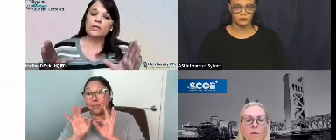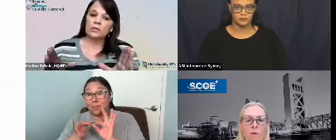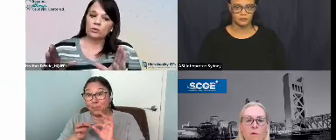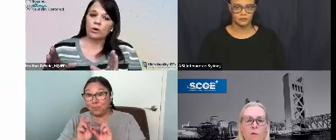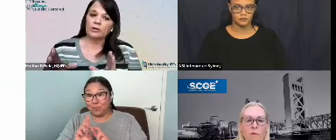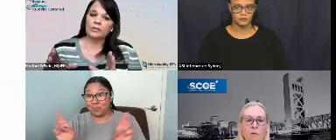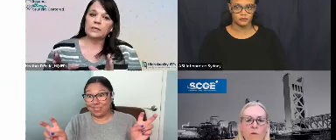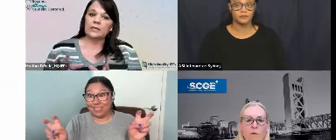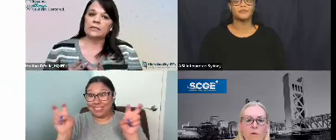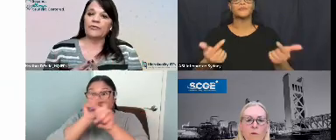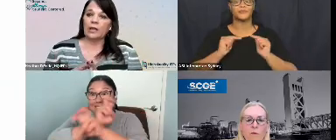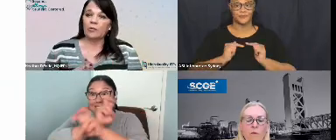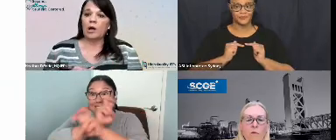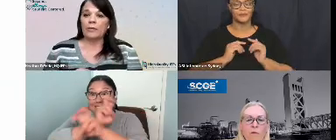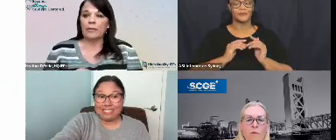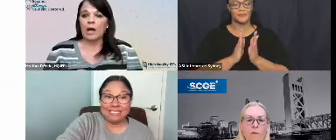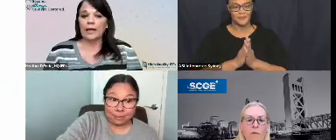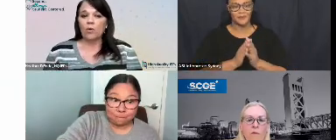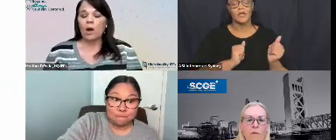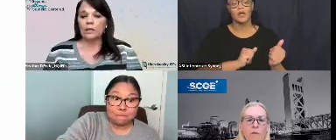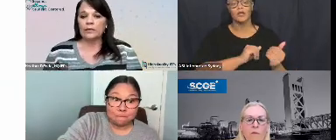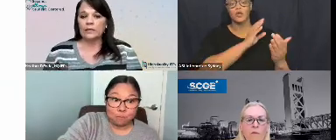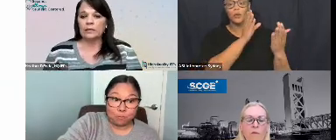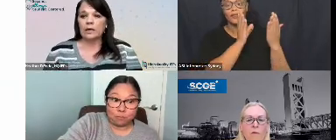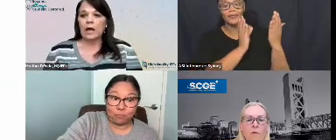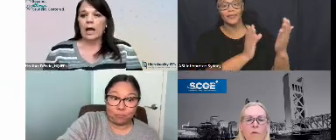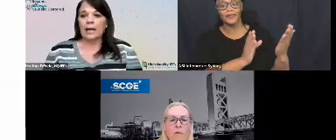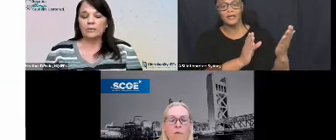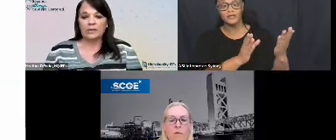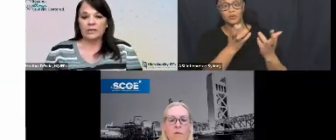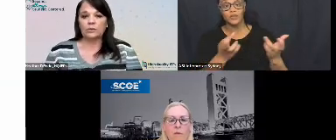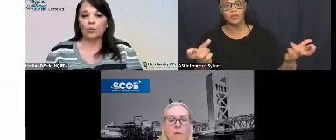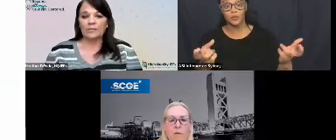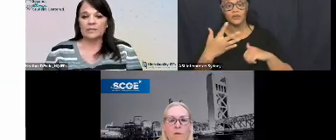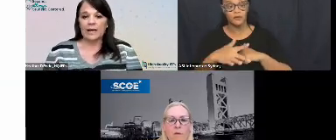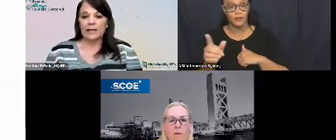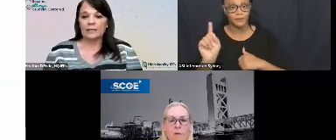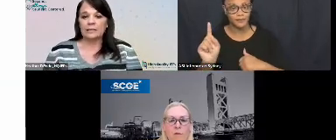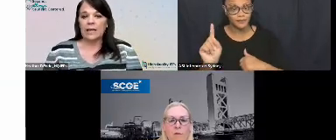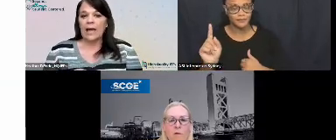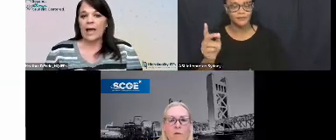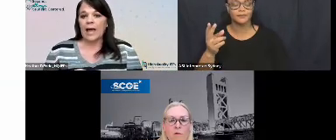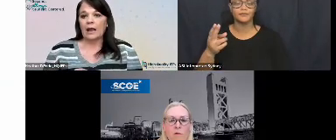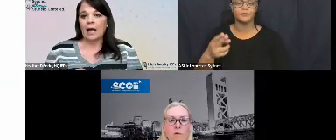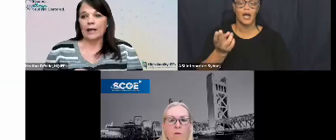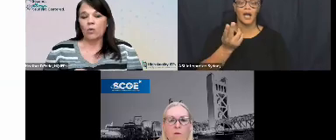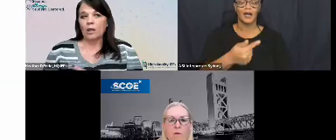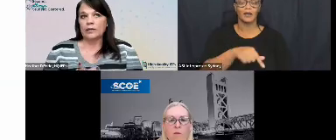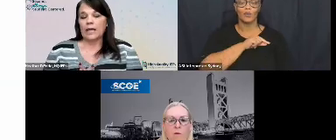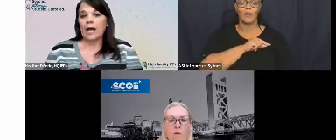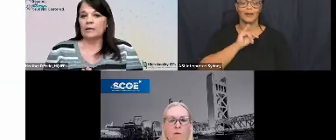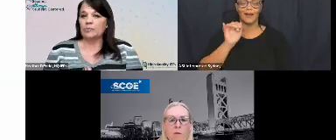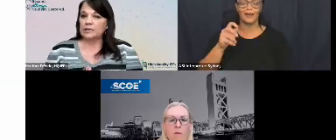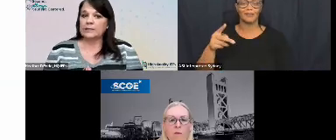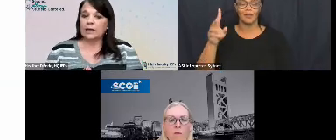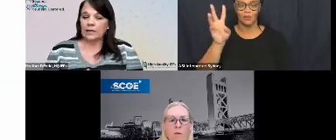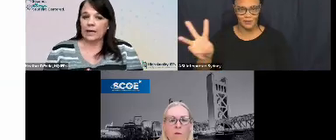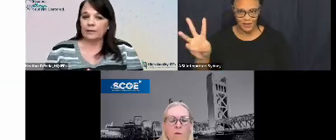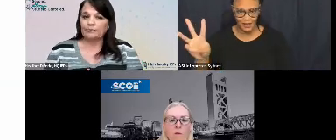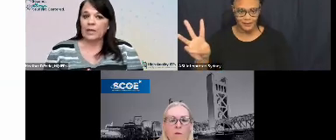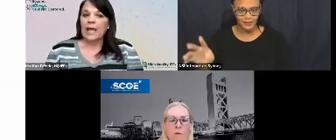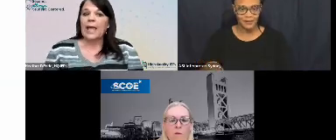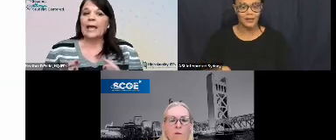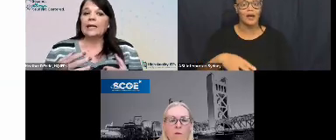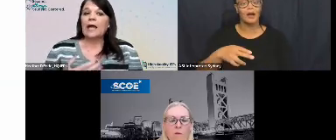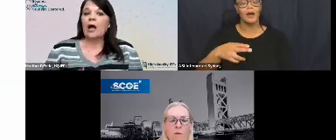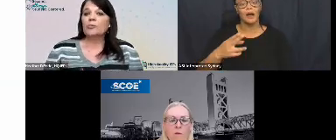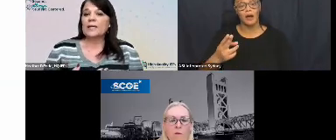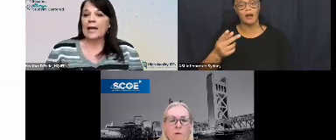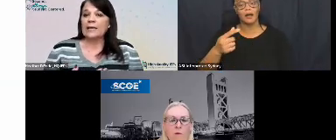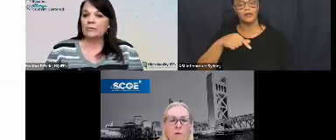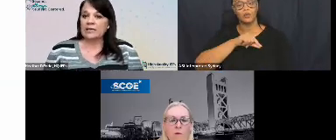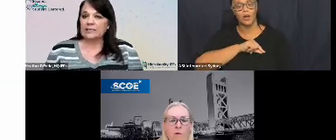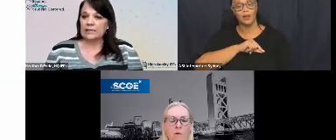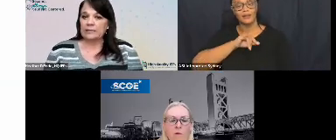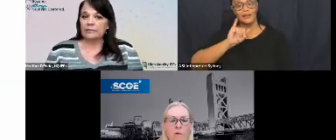this resource is available on the high quality IEPs website at www.highqualityieps.net and it helps IEP